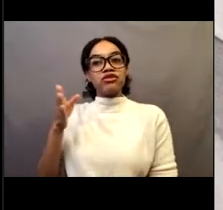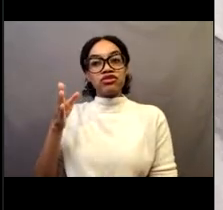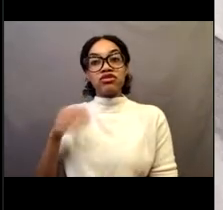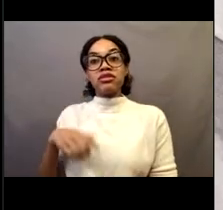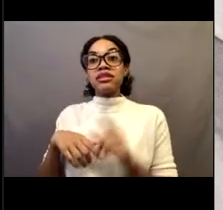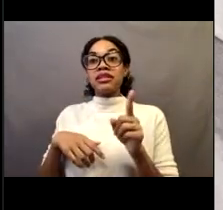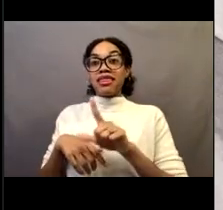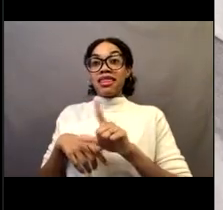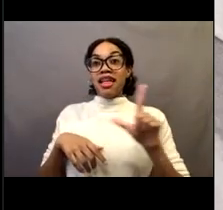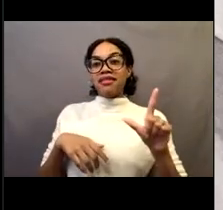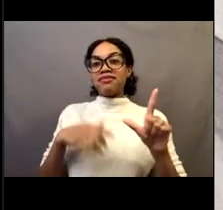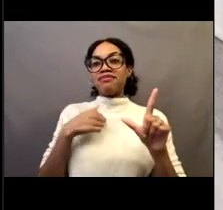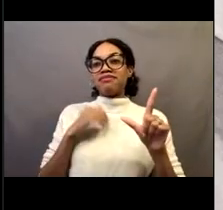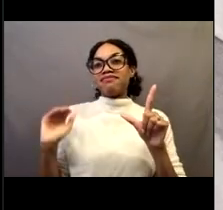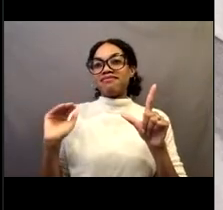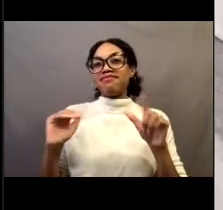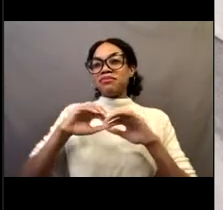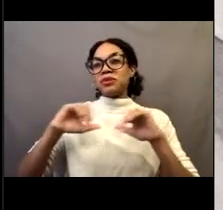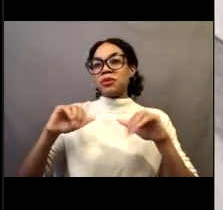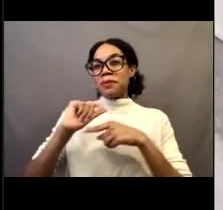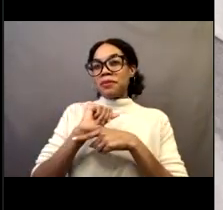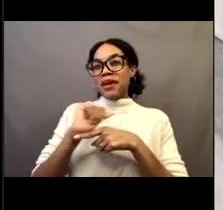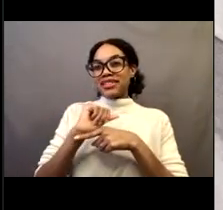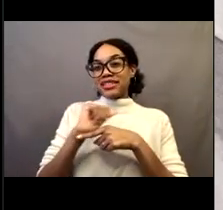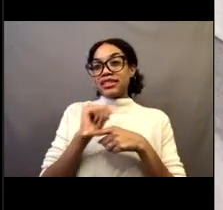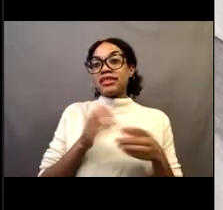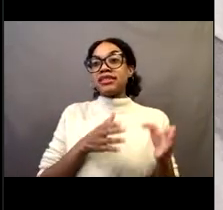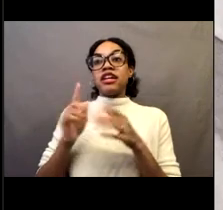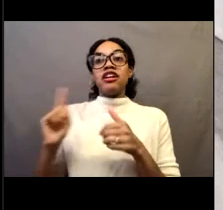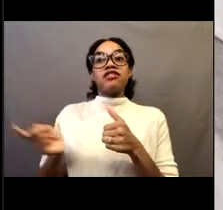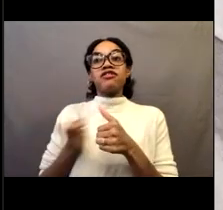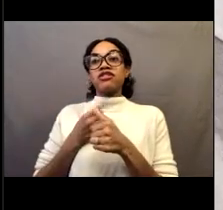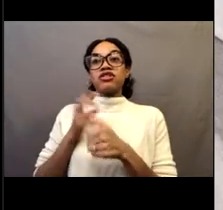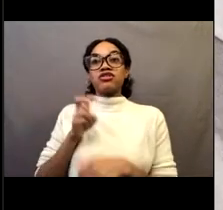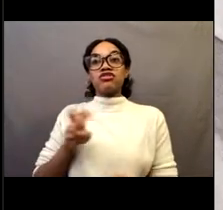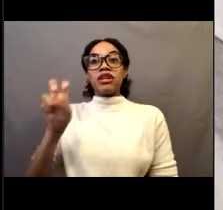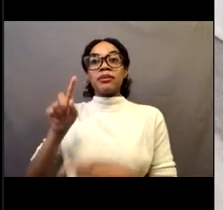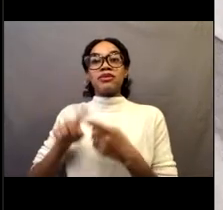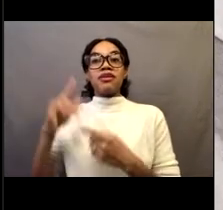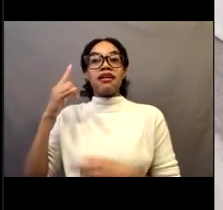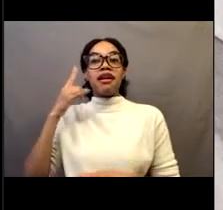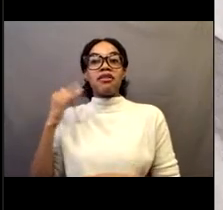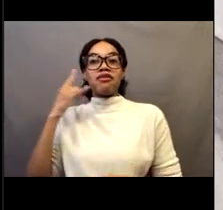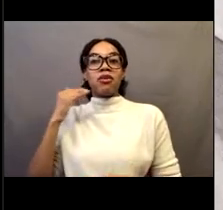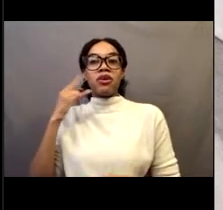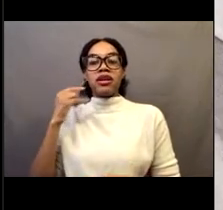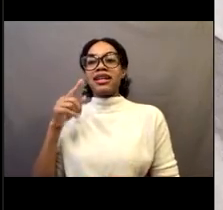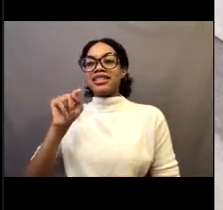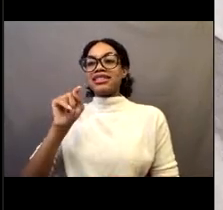And then my very first trip to the tide pools in Monterey, California, where I'm checking out a sea star.